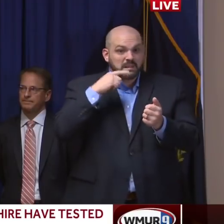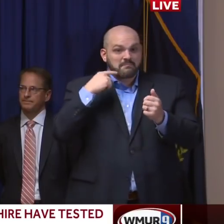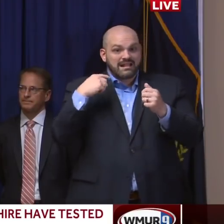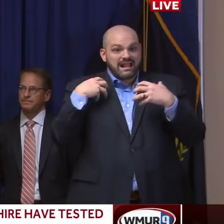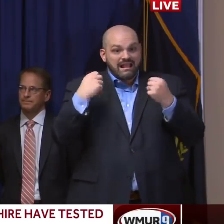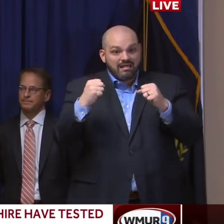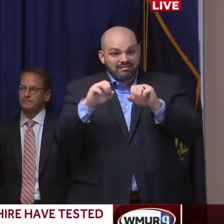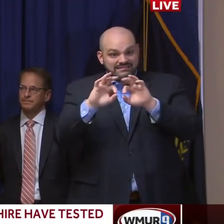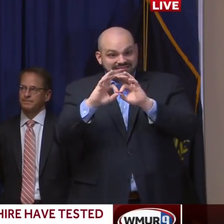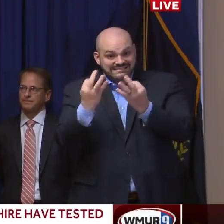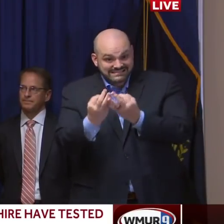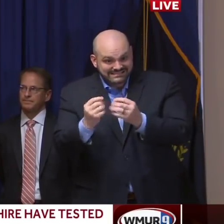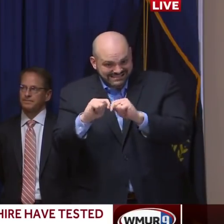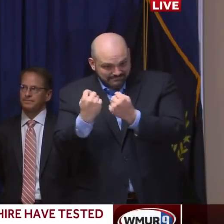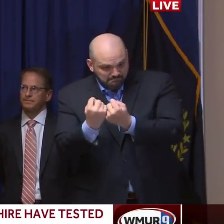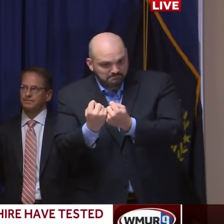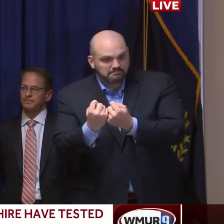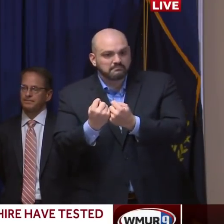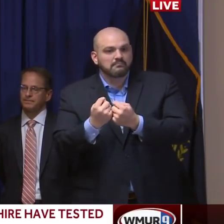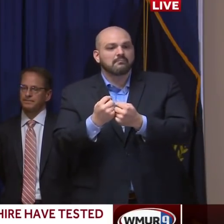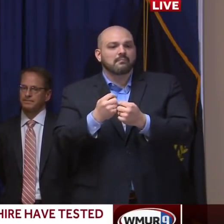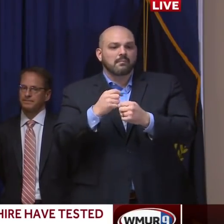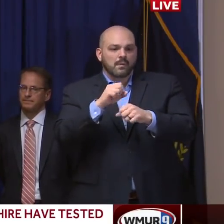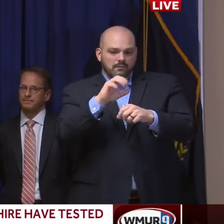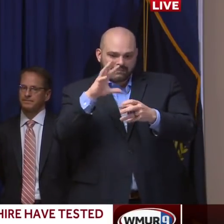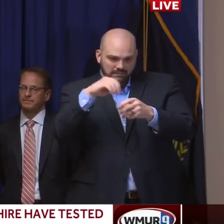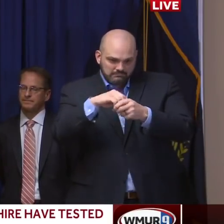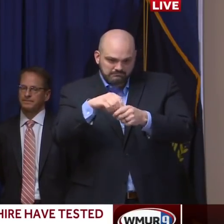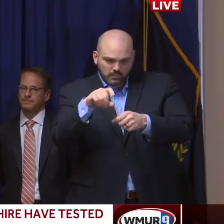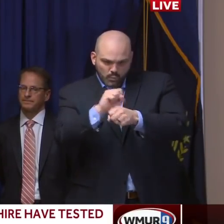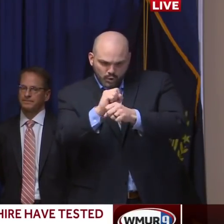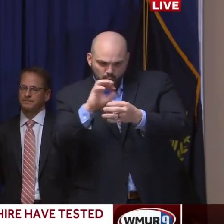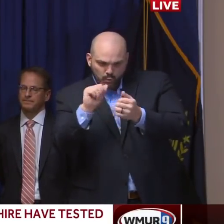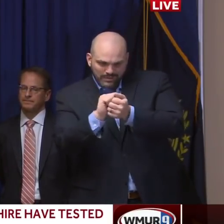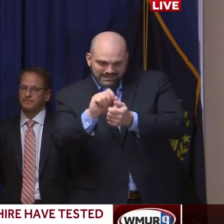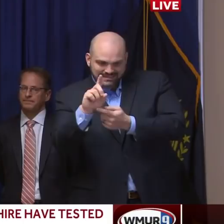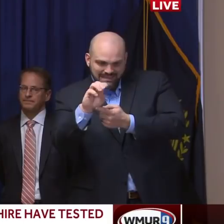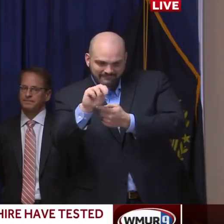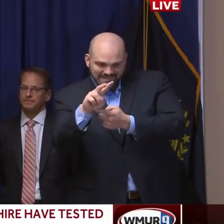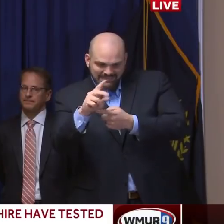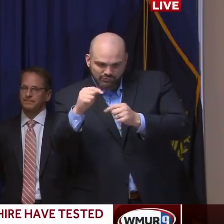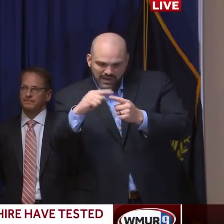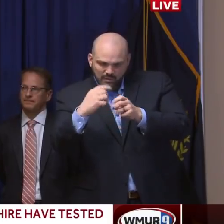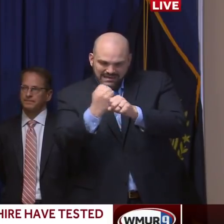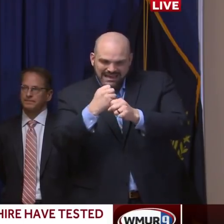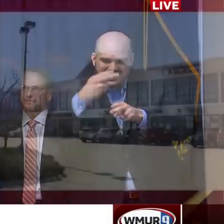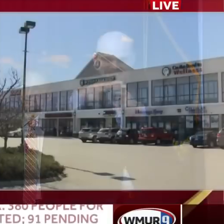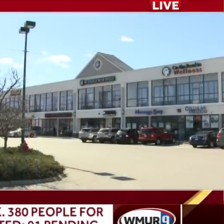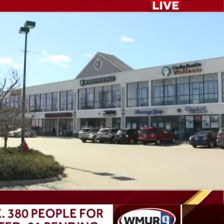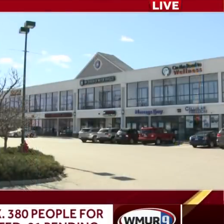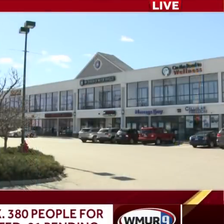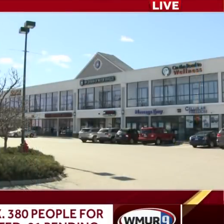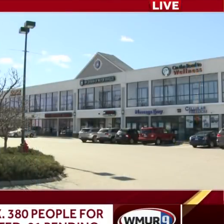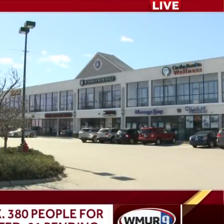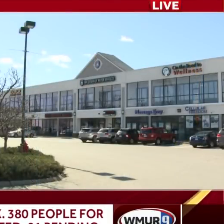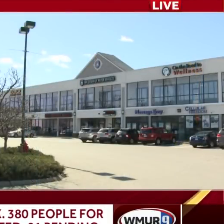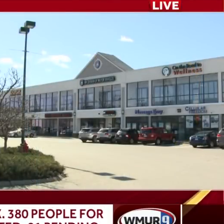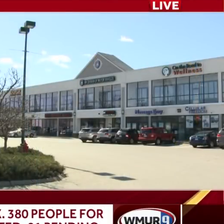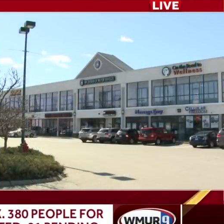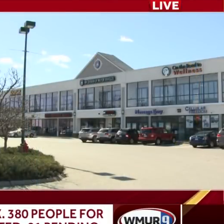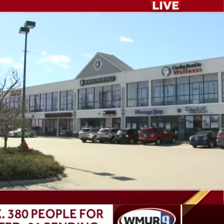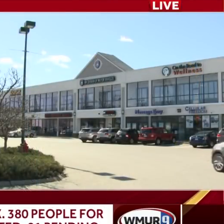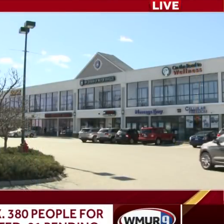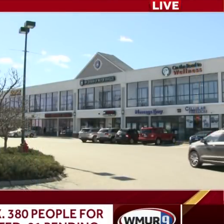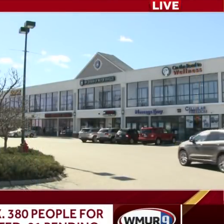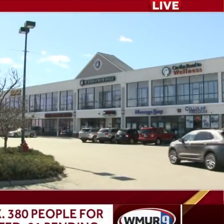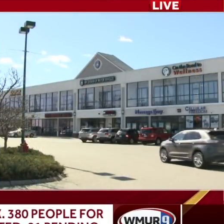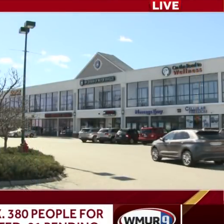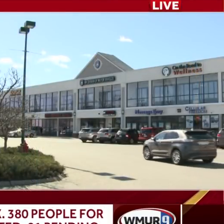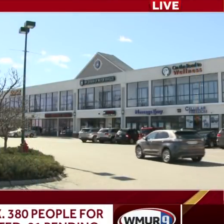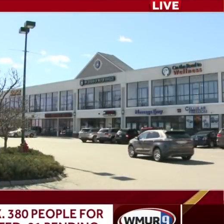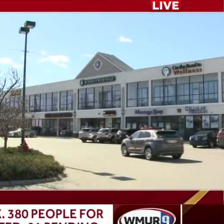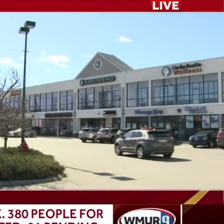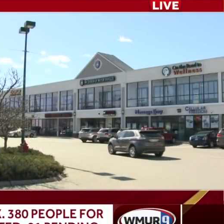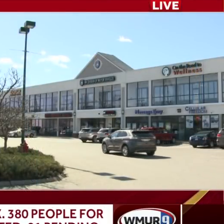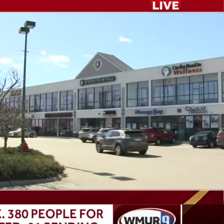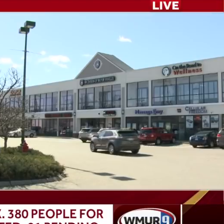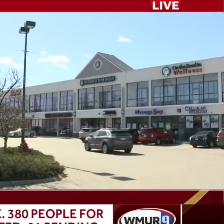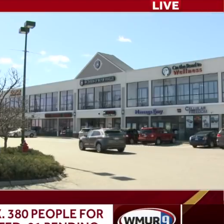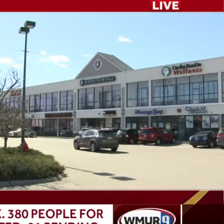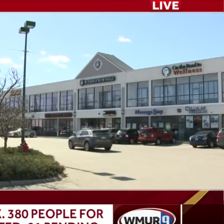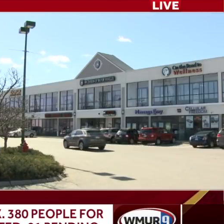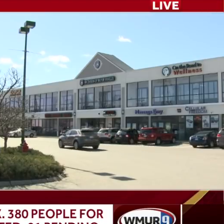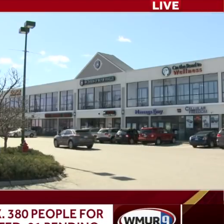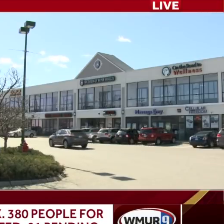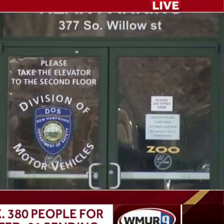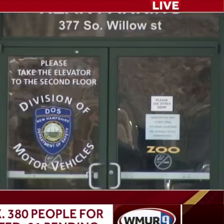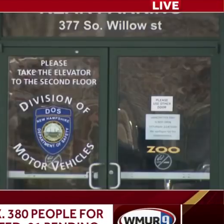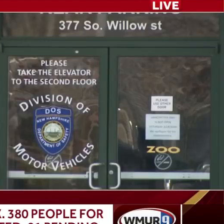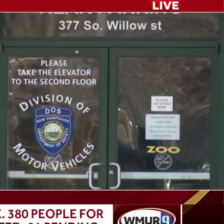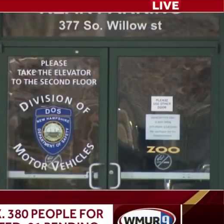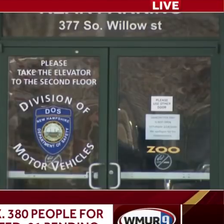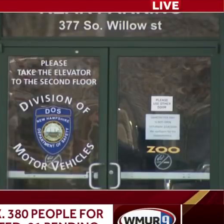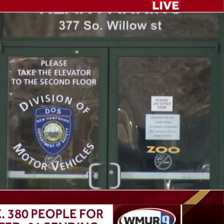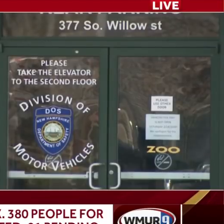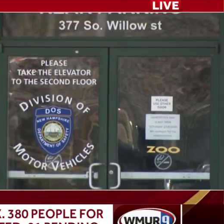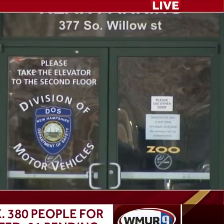OUR PUBLIC HEALTH NURSES AND TEAM HAVE BEEN WORKING WITH OTHER STATE AGENCIES, INCLUDING THE DEPARTMENT OF MOTOR VEHICLES, TO GET A LIST OF EMPLOYEES THAT MAY HAVE BEEN